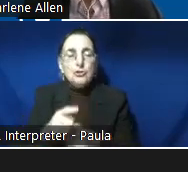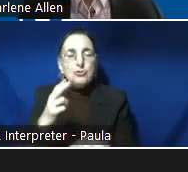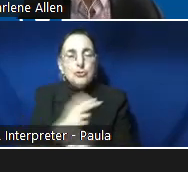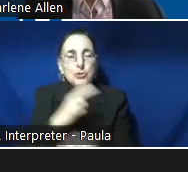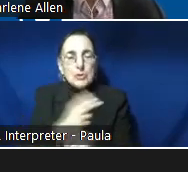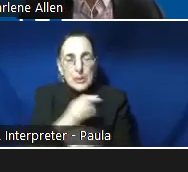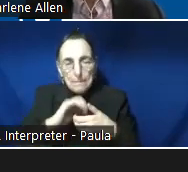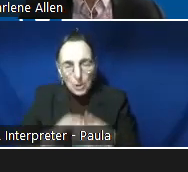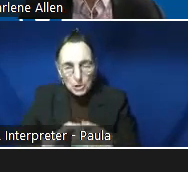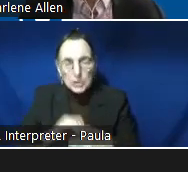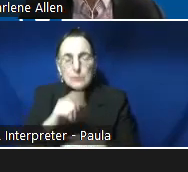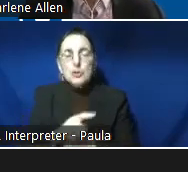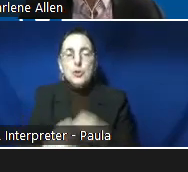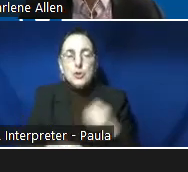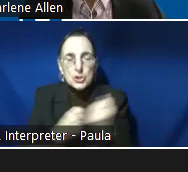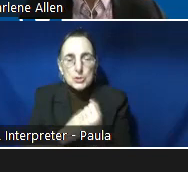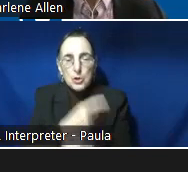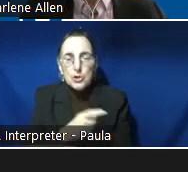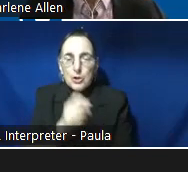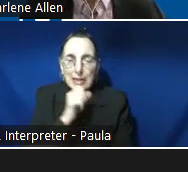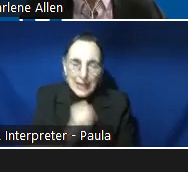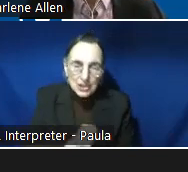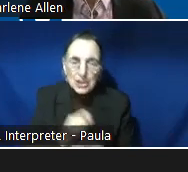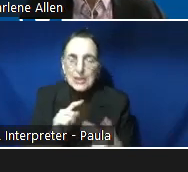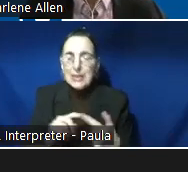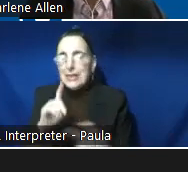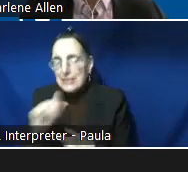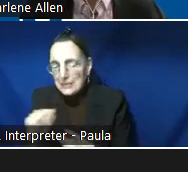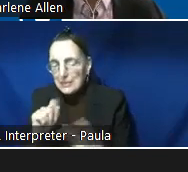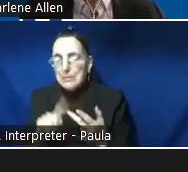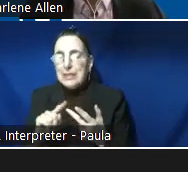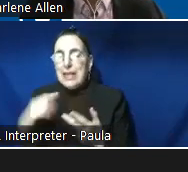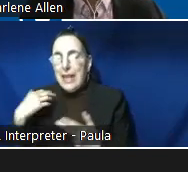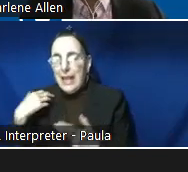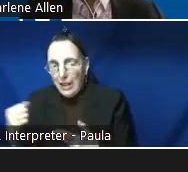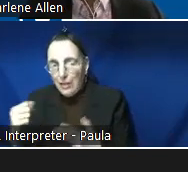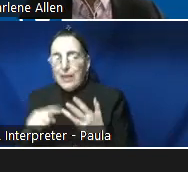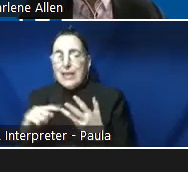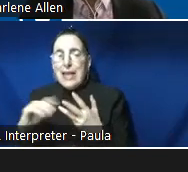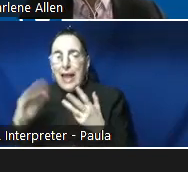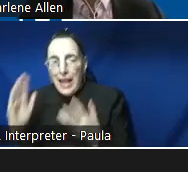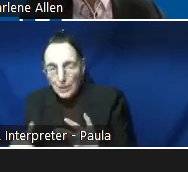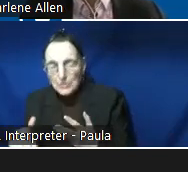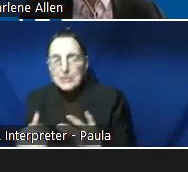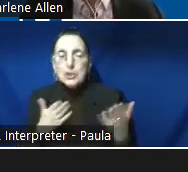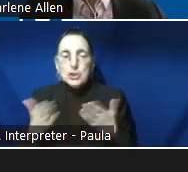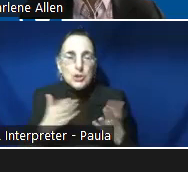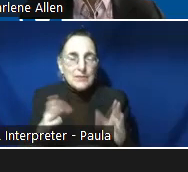to support your aging and disability health and service delivery. I think your fellow attendees